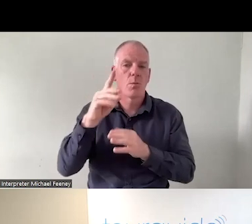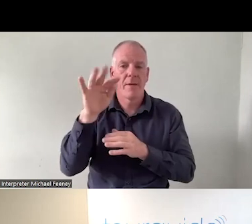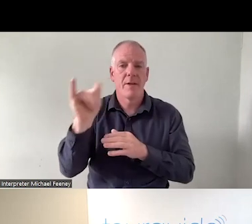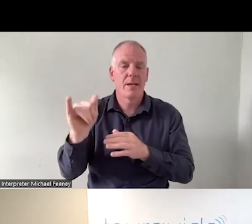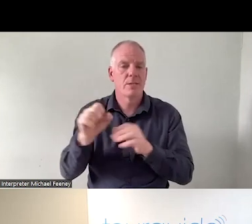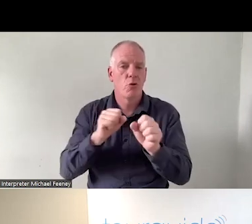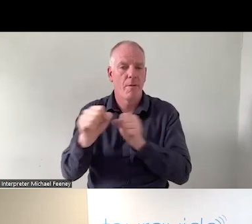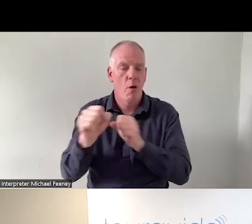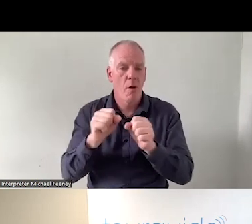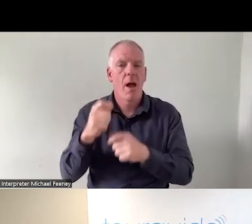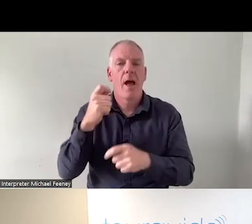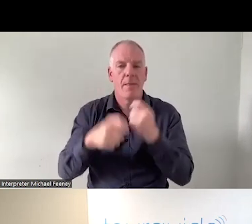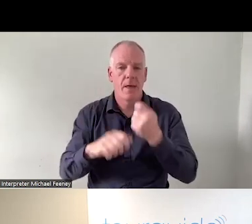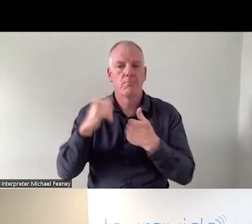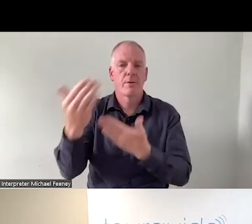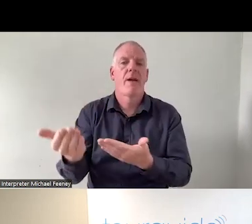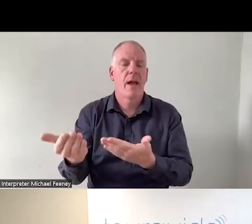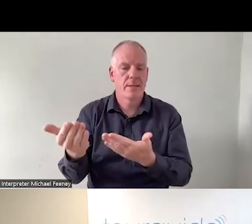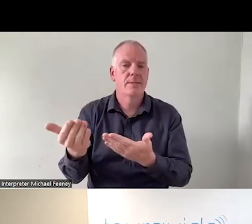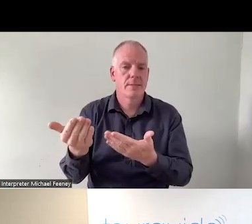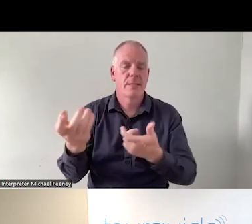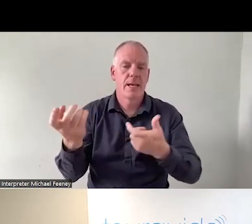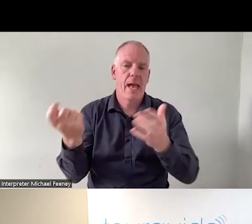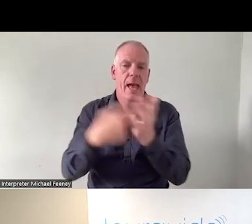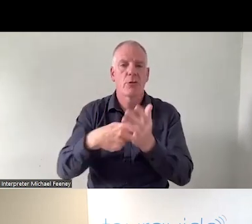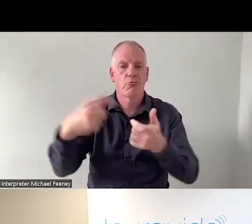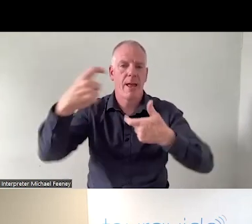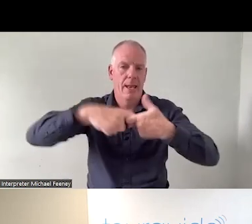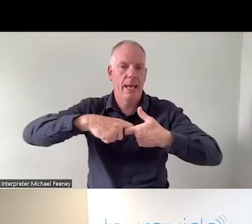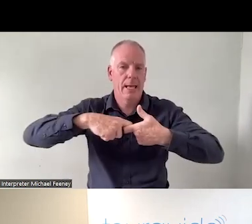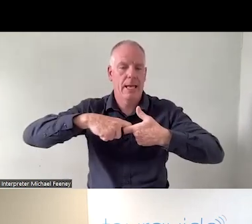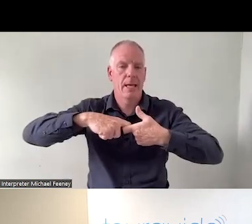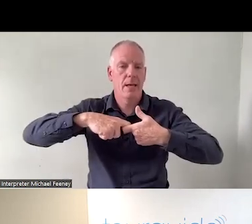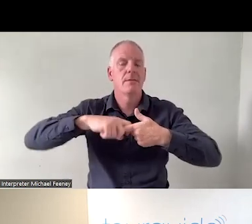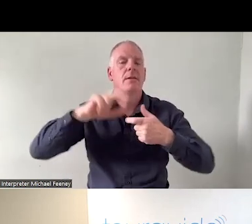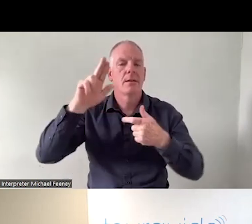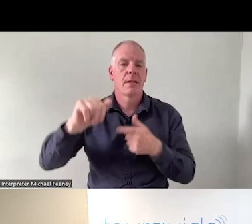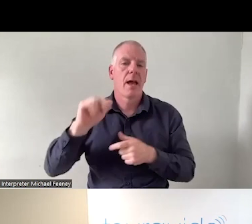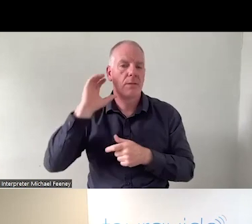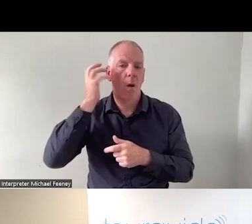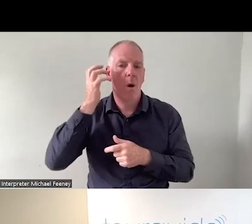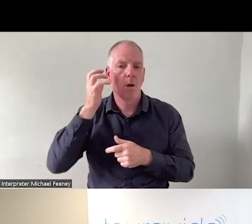and then that provides the link and puts the audio into the Wi-Fi network.